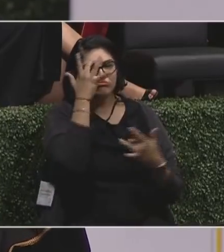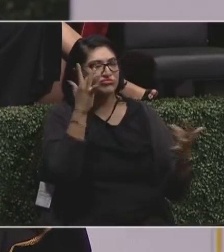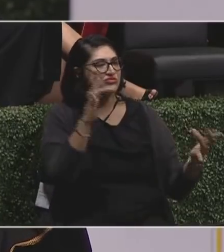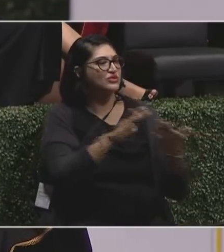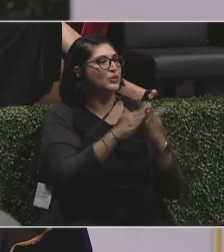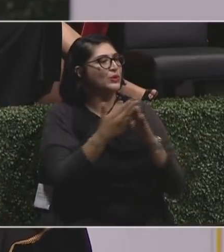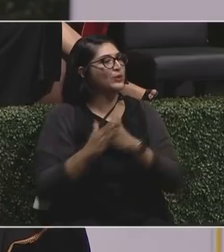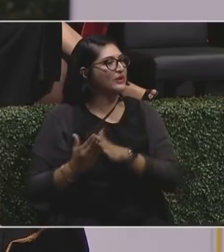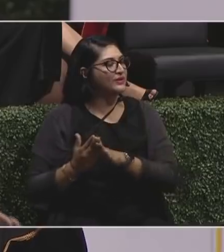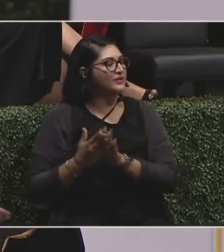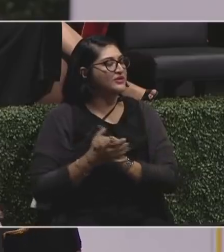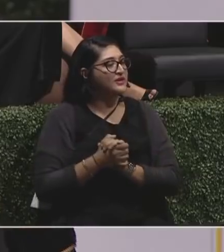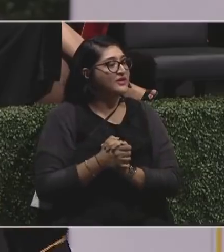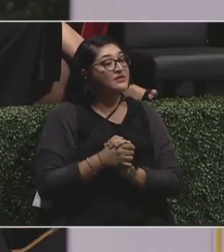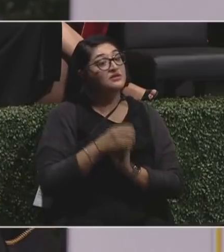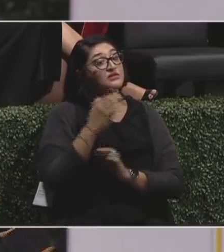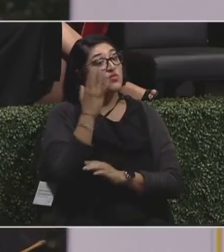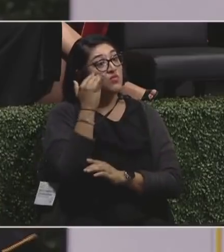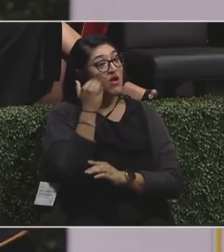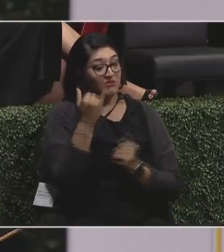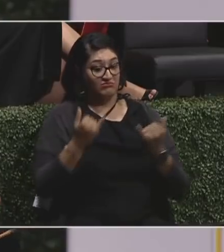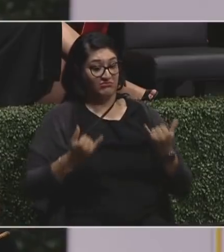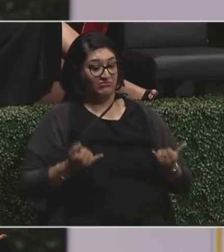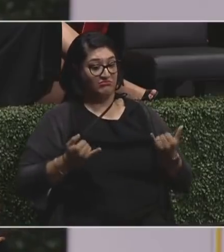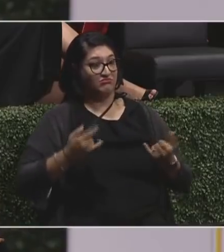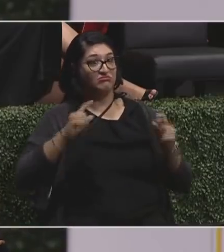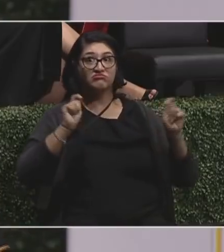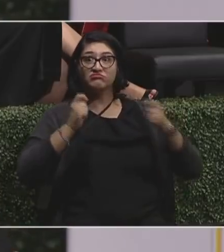WITH THE CAL STATE LA VALUES THAT YOU CARRY, WITH YOUR EXPERIENCES AS A PART OF THIS RICH INTELLECTUAL COMMUNITY.